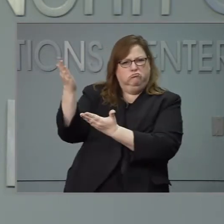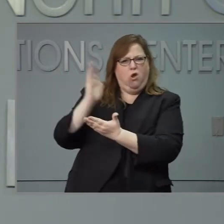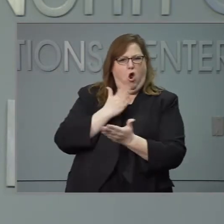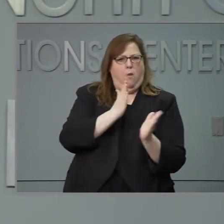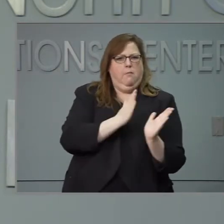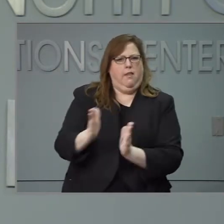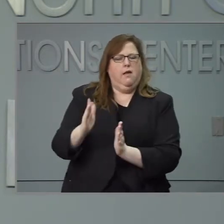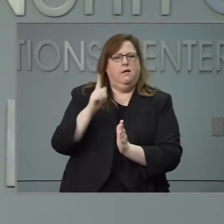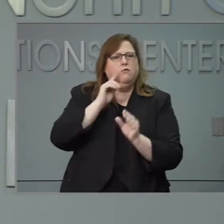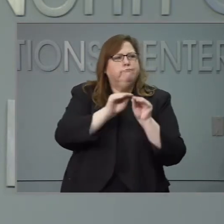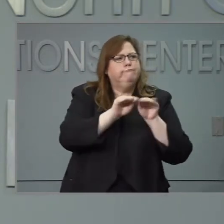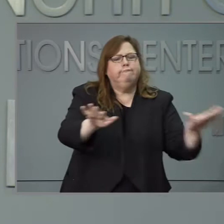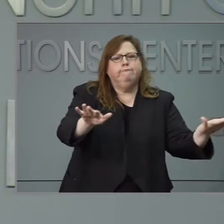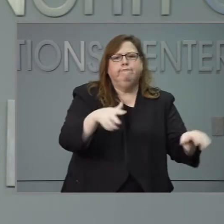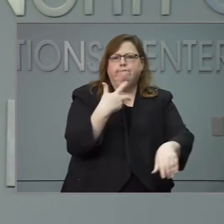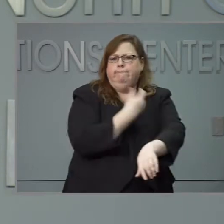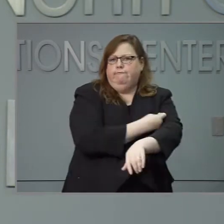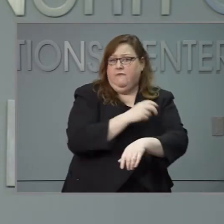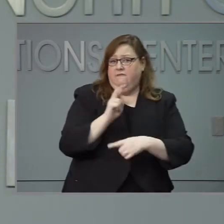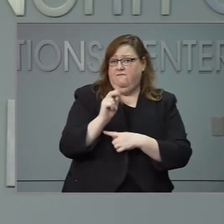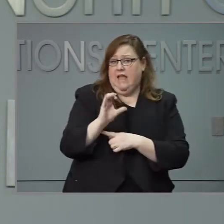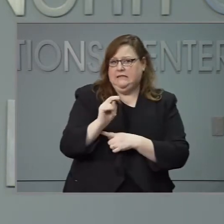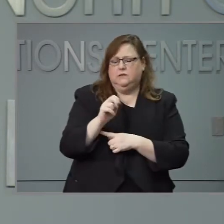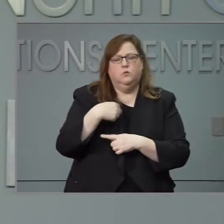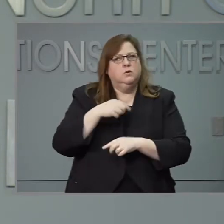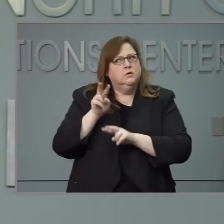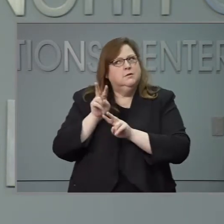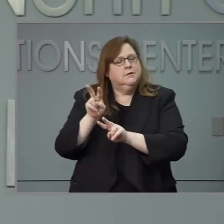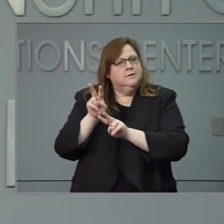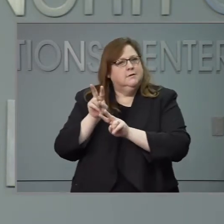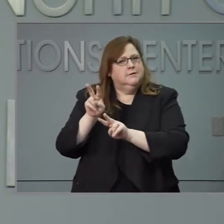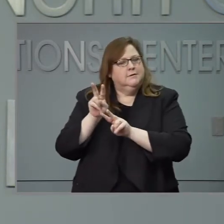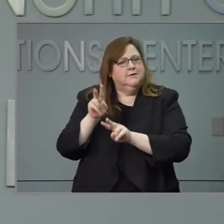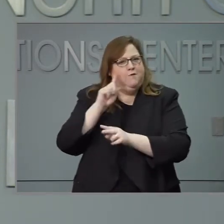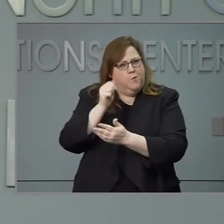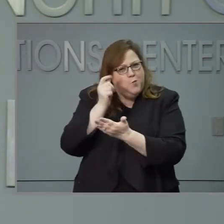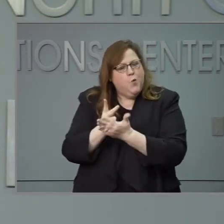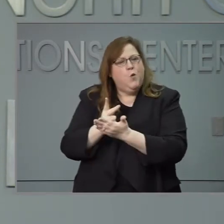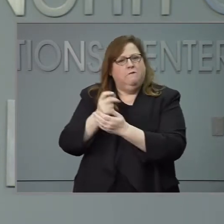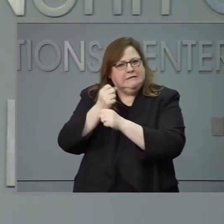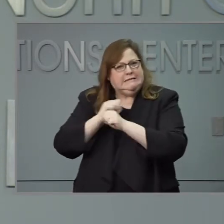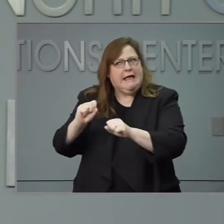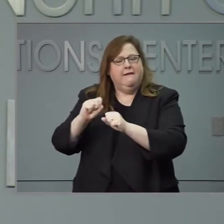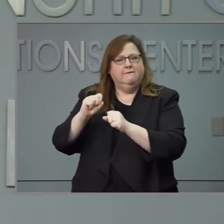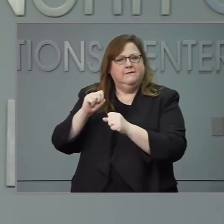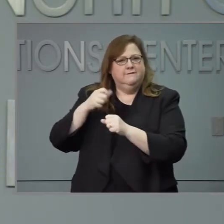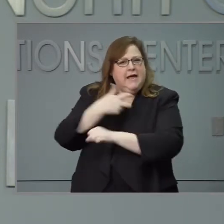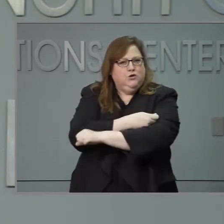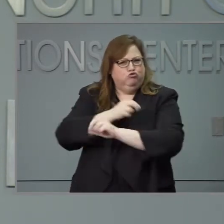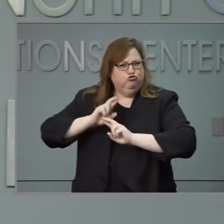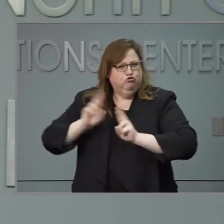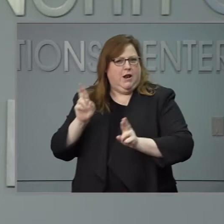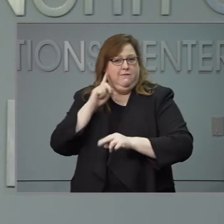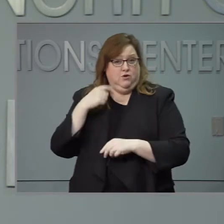REGRESEN A LA ESCUELA, QUEREMOS QUE LAS ESCUELAS ESTÉN NORMALES, PERO TENEMOS QUE ASEGURARNOS QUE ES SEGURO PARA LOS MAESTROS Y